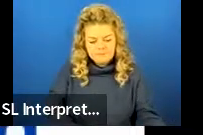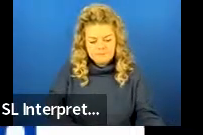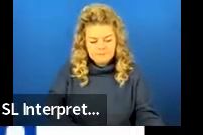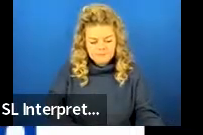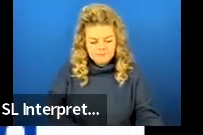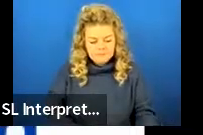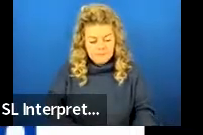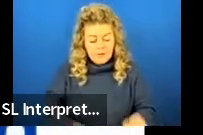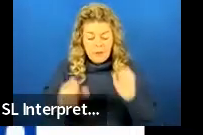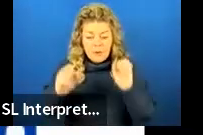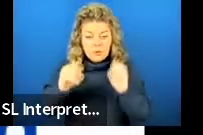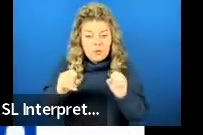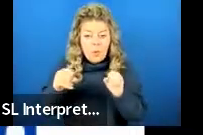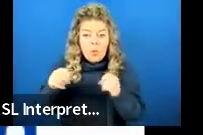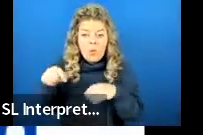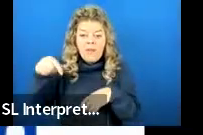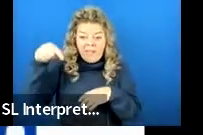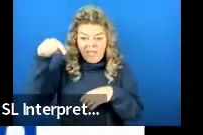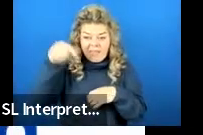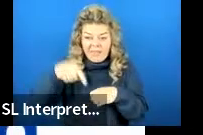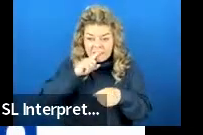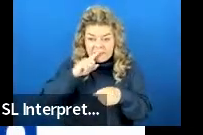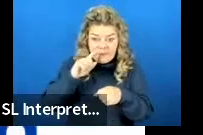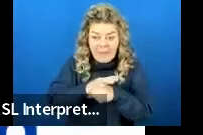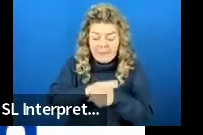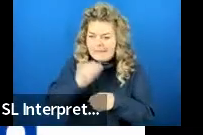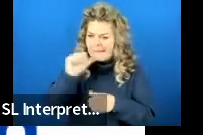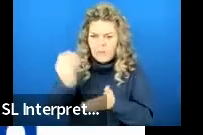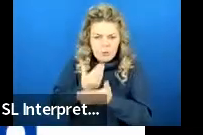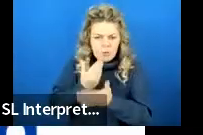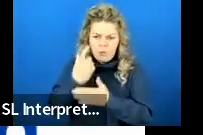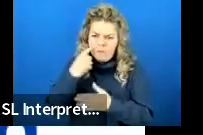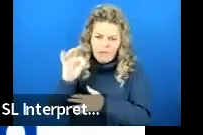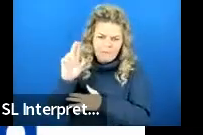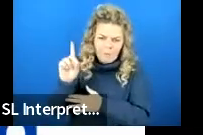So this commitment isn't new for the Ford School since 2021.